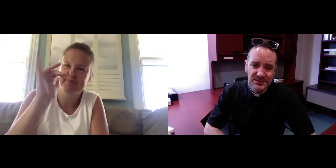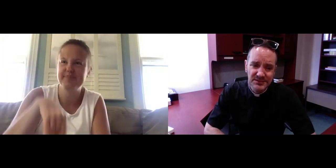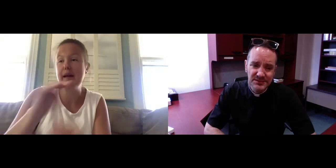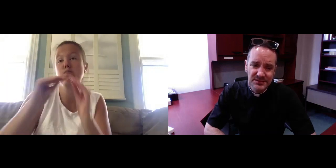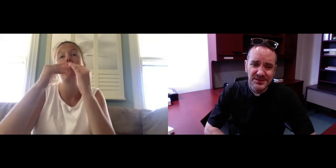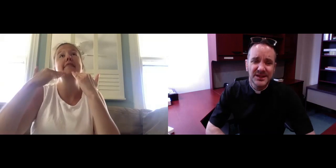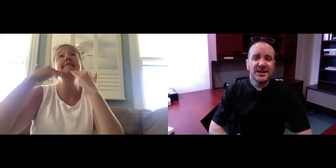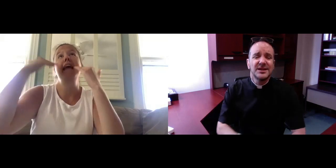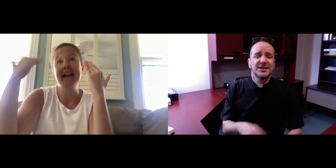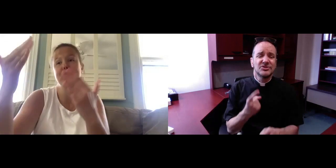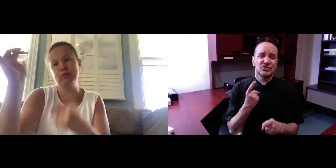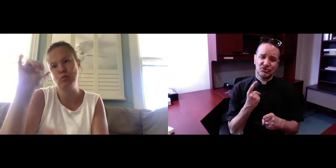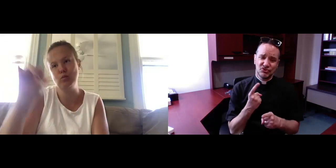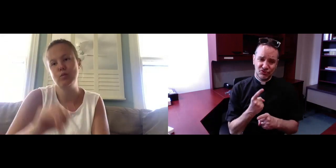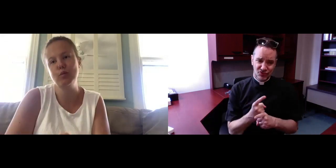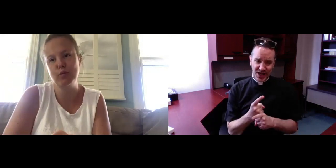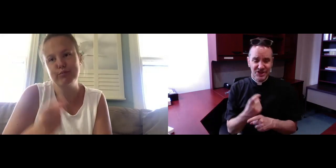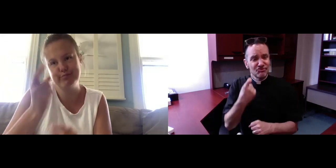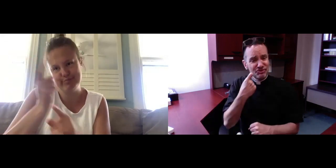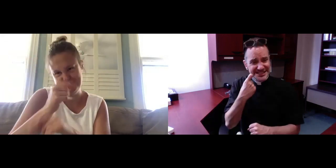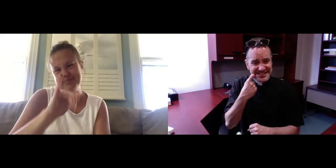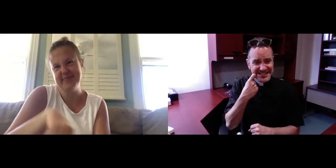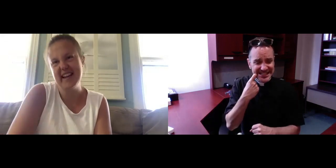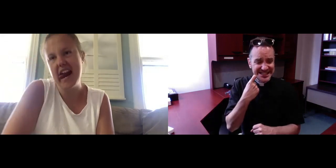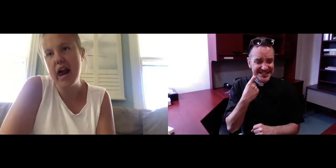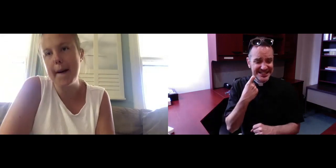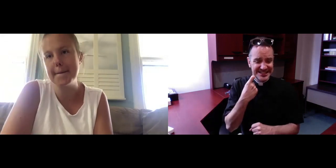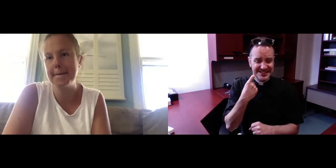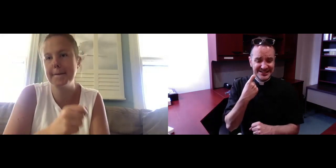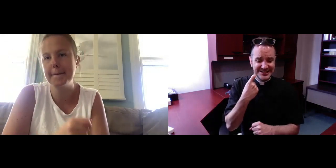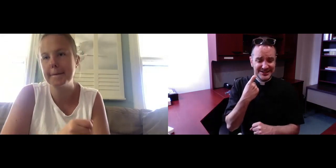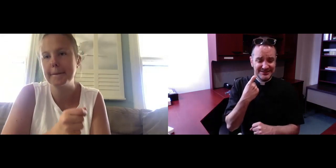So I feel like I am blessed, and I'm so thankful for what I have and I would